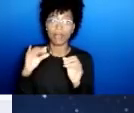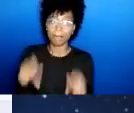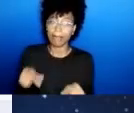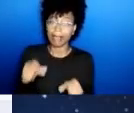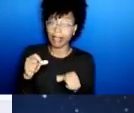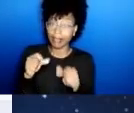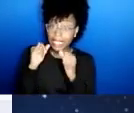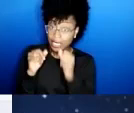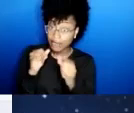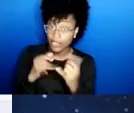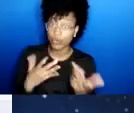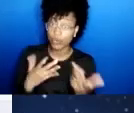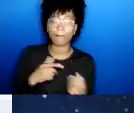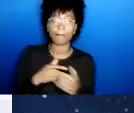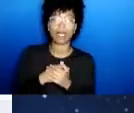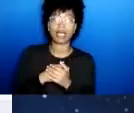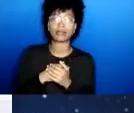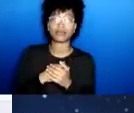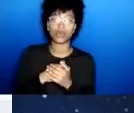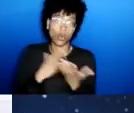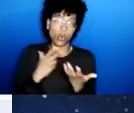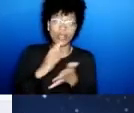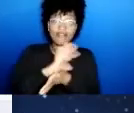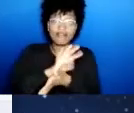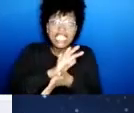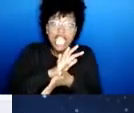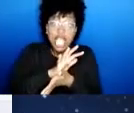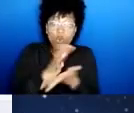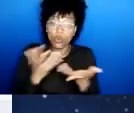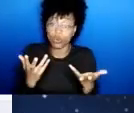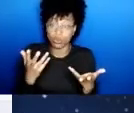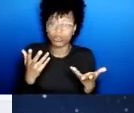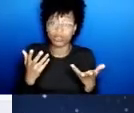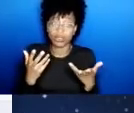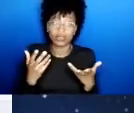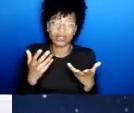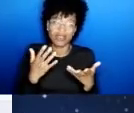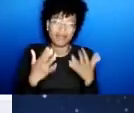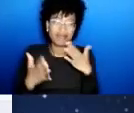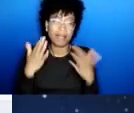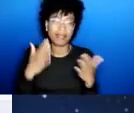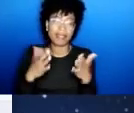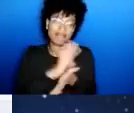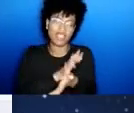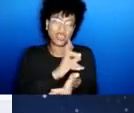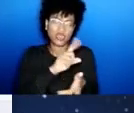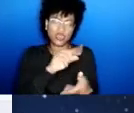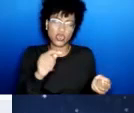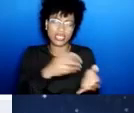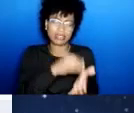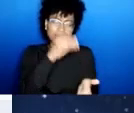06:36:18 where perhaps a video interview would be too expensive, too complex or too invasive